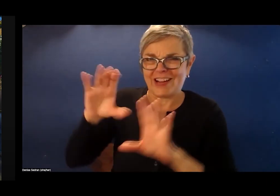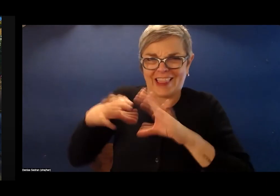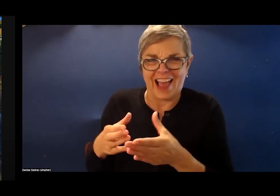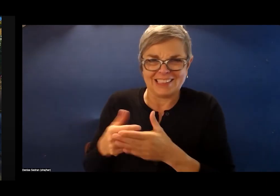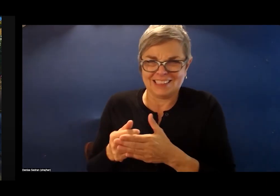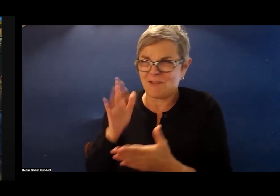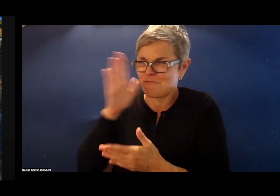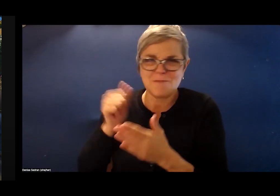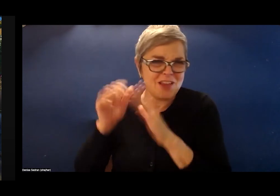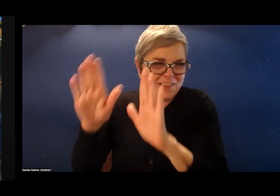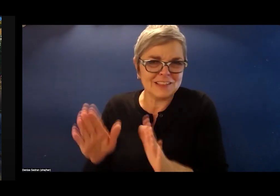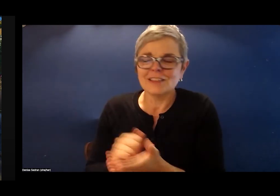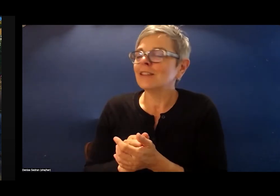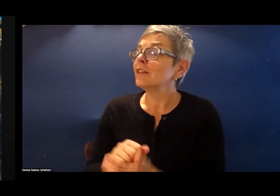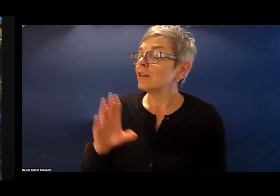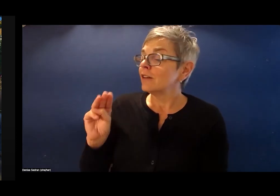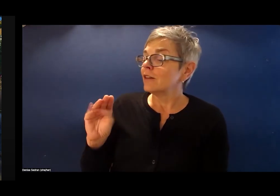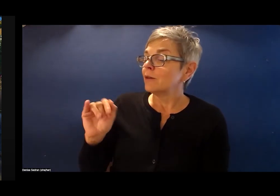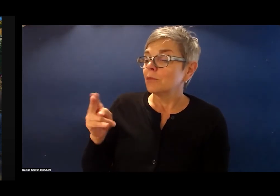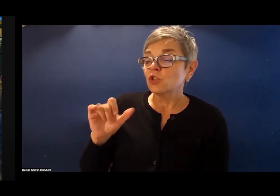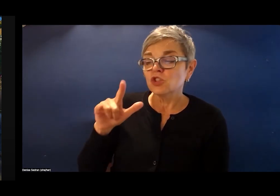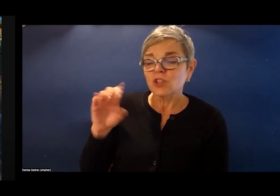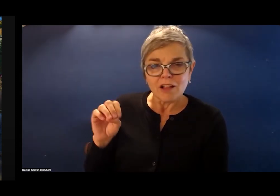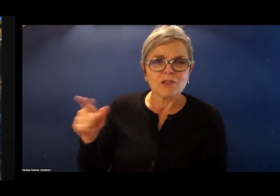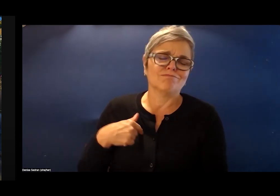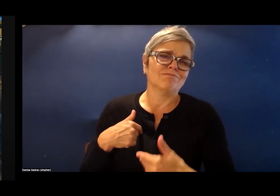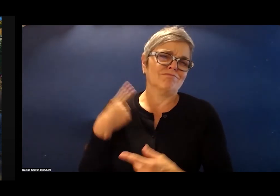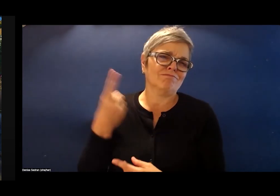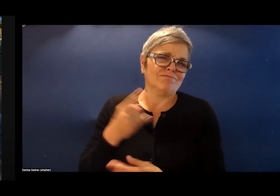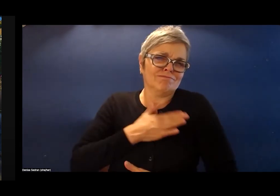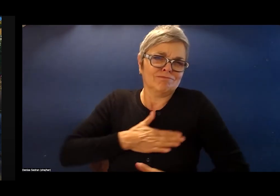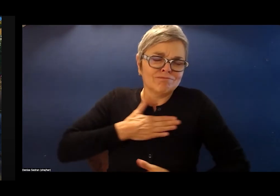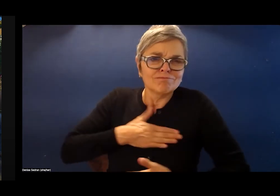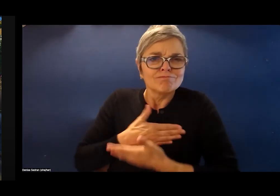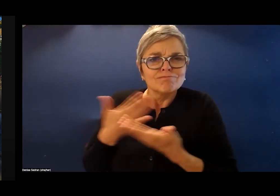And thanks to everyone who joined us for another episode of the Work In Progress Podcast.